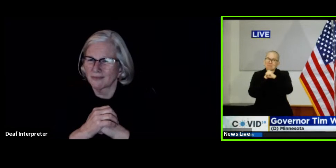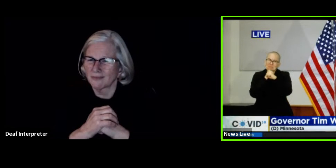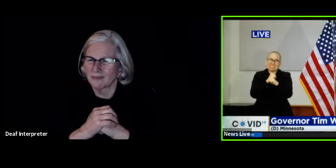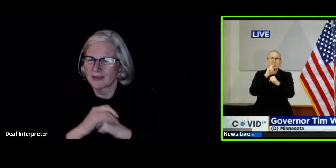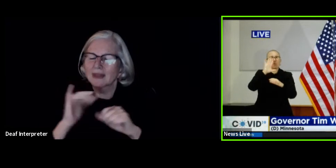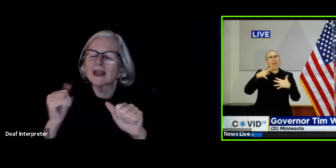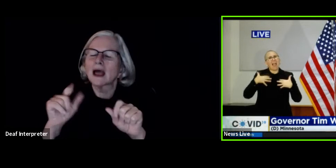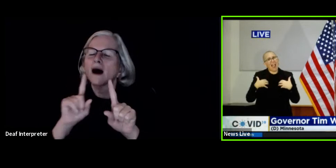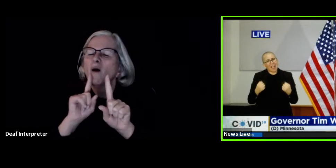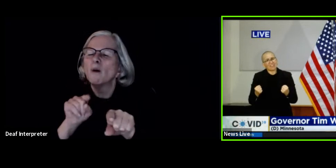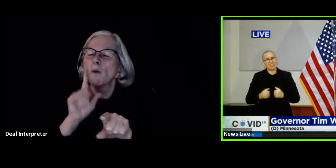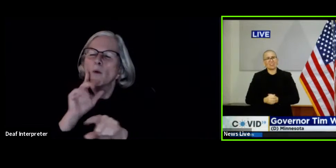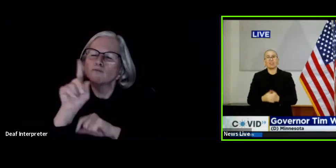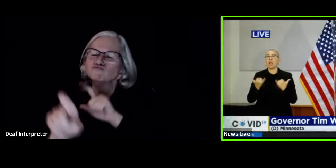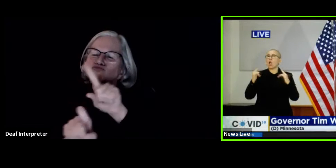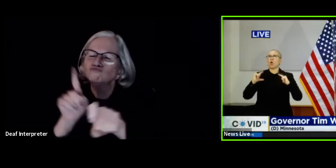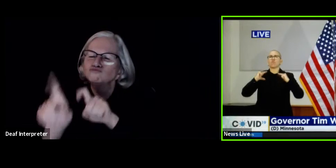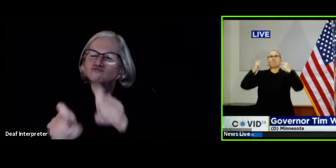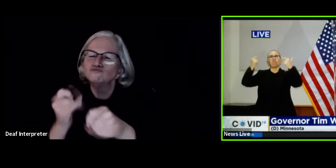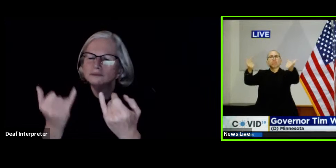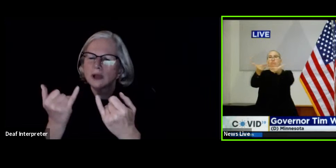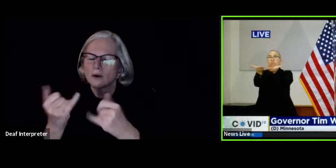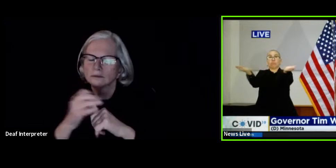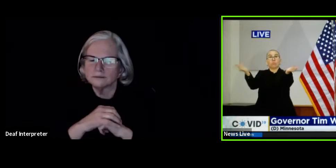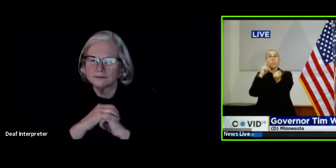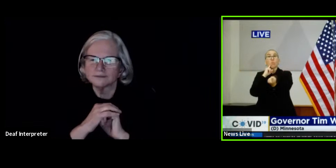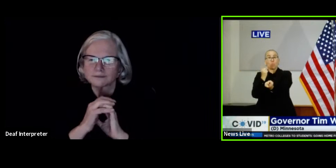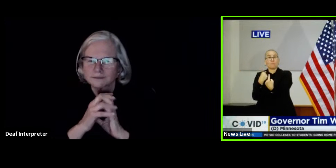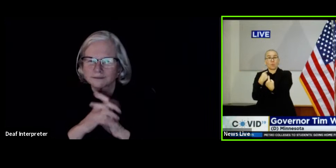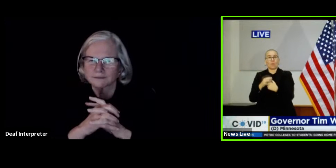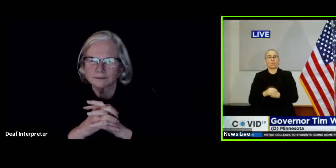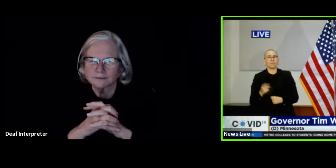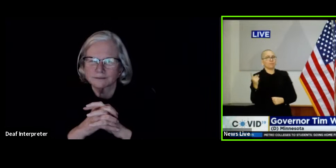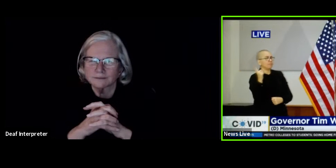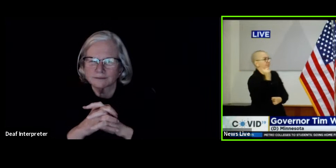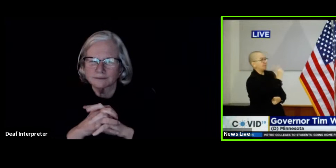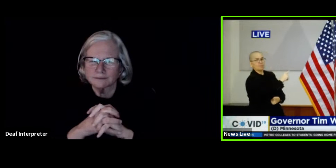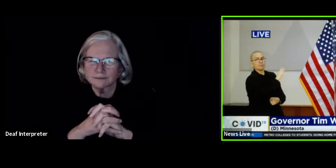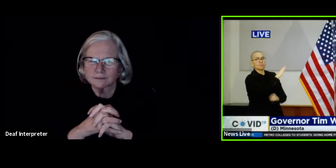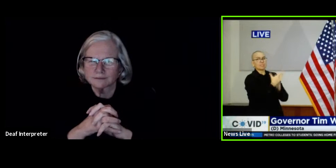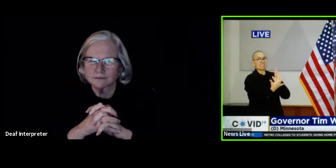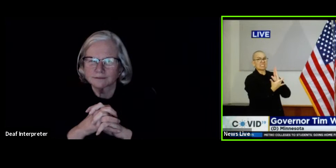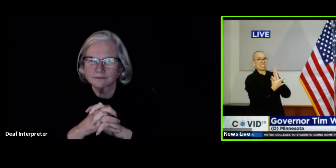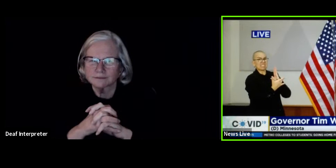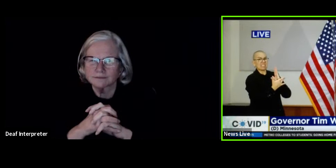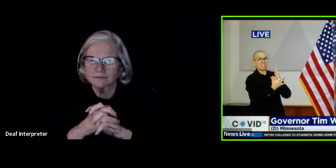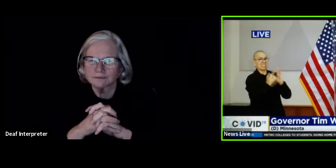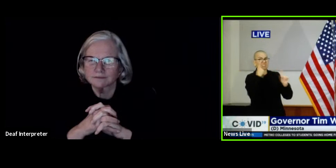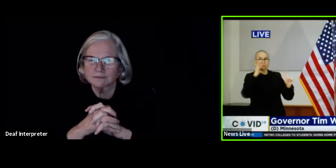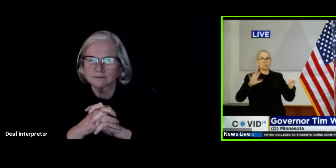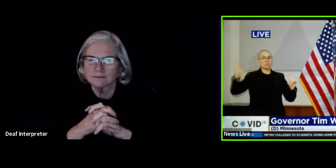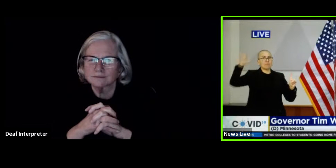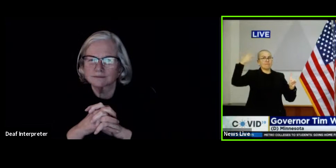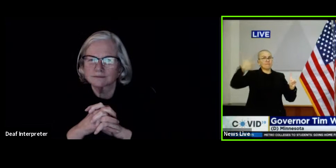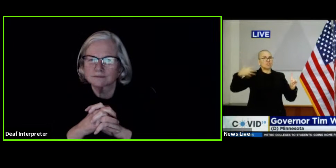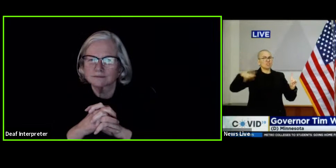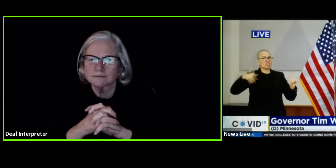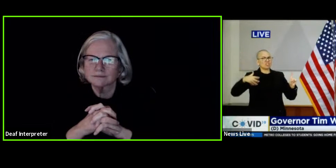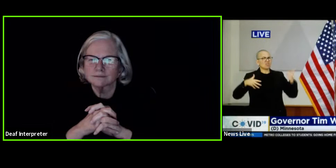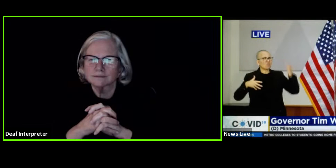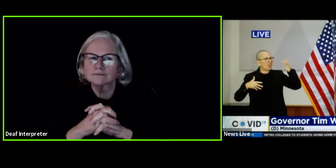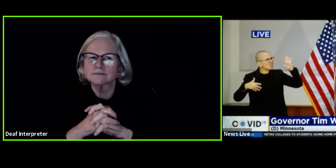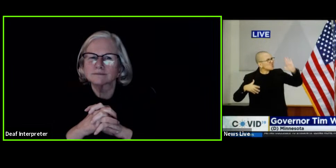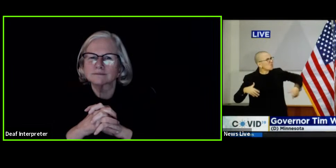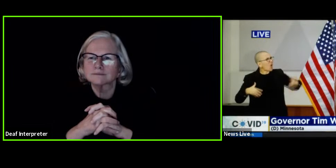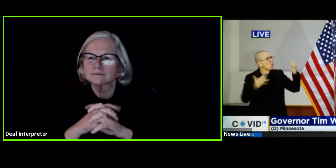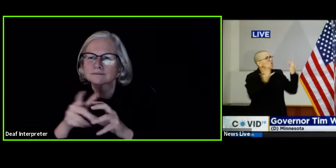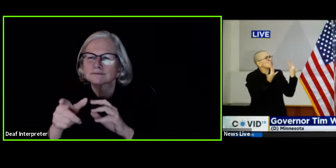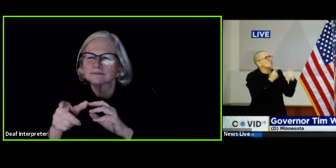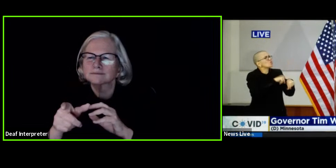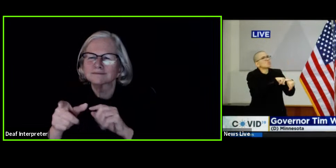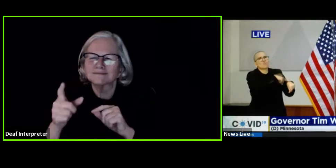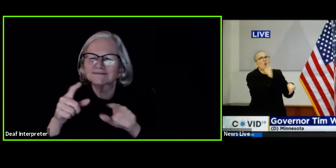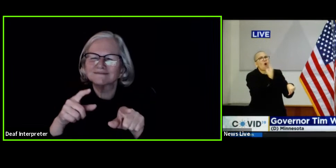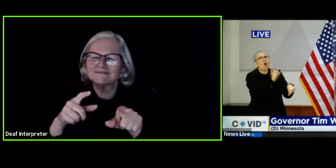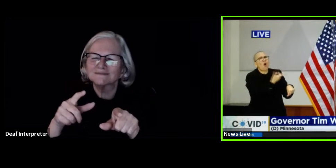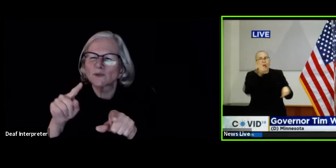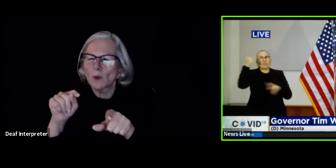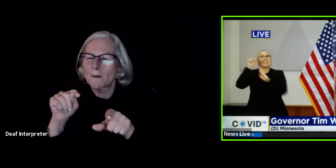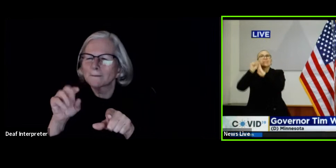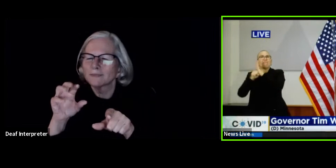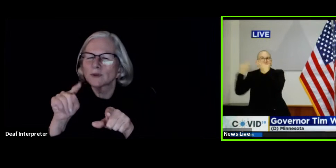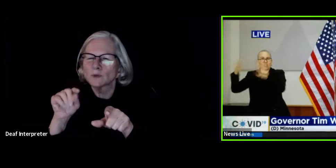≫ MAYBE I'LL LET COMMISSIONER TOMES AND I'LL TAKE